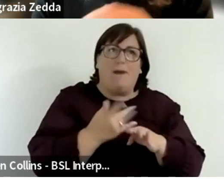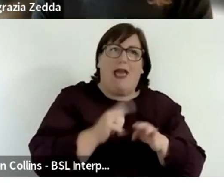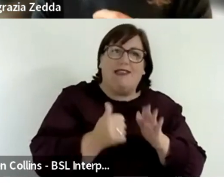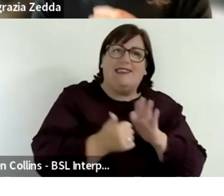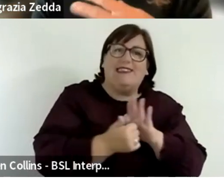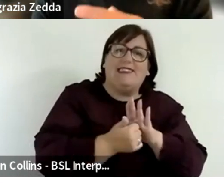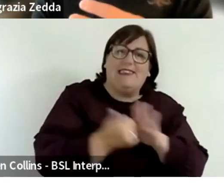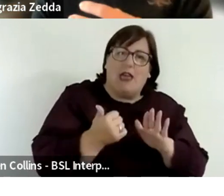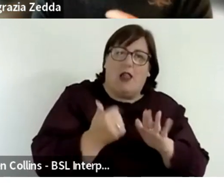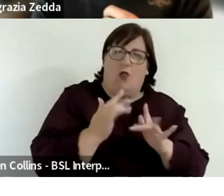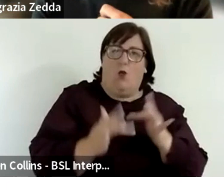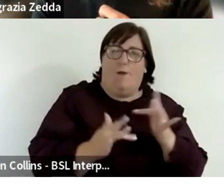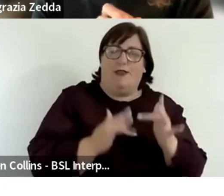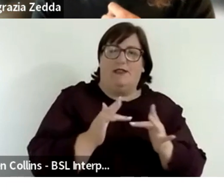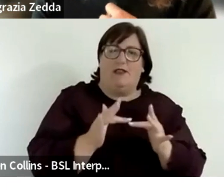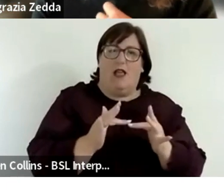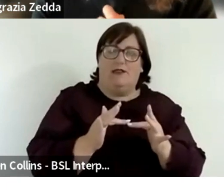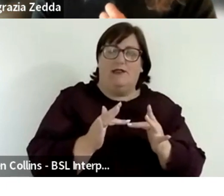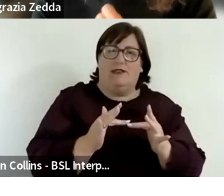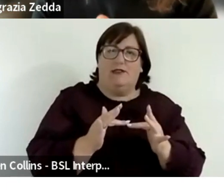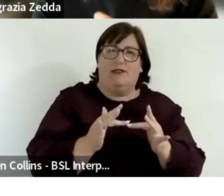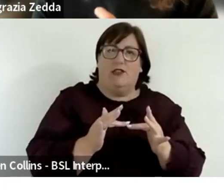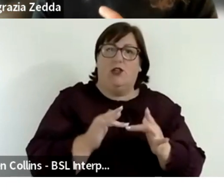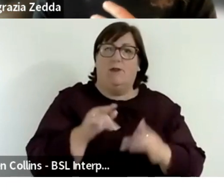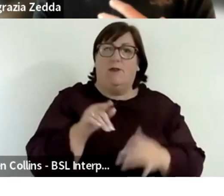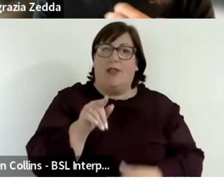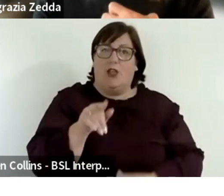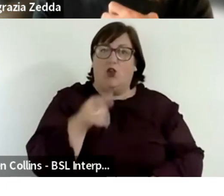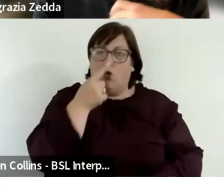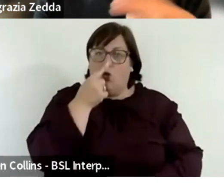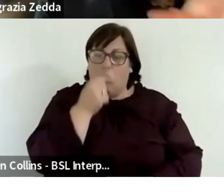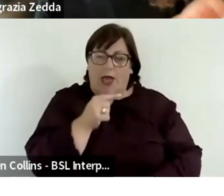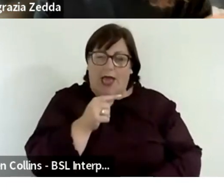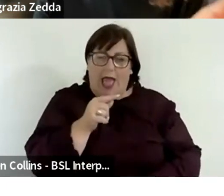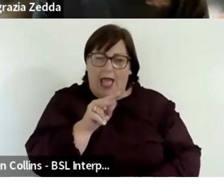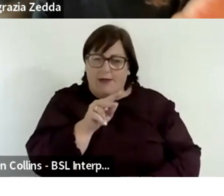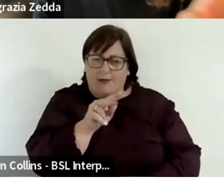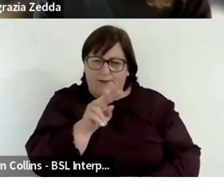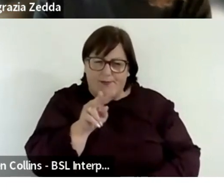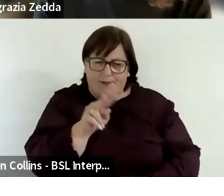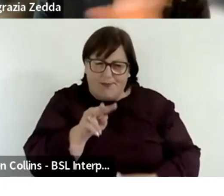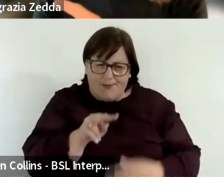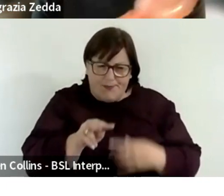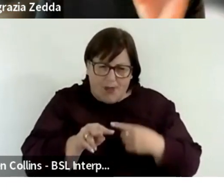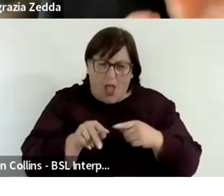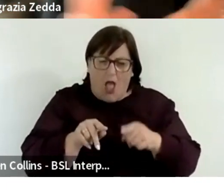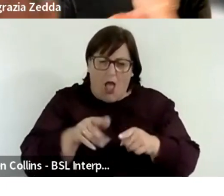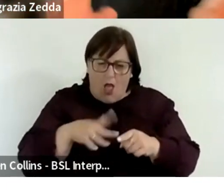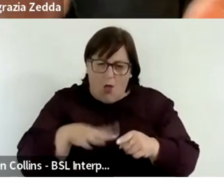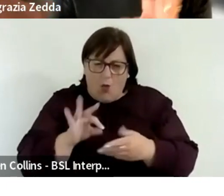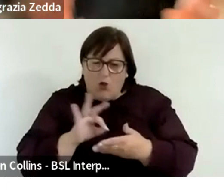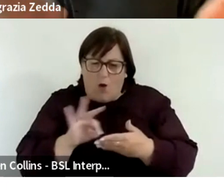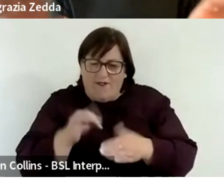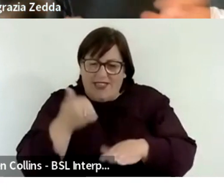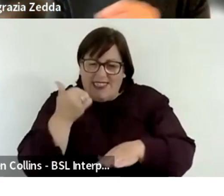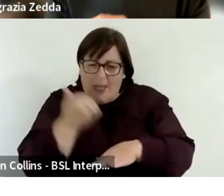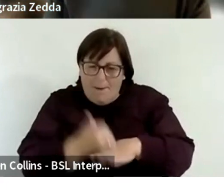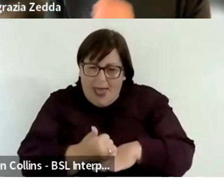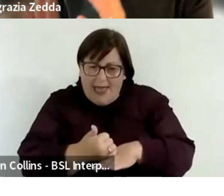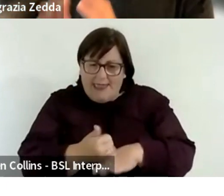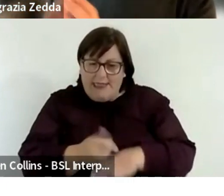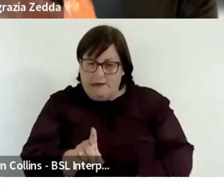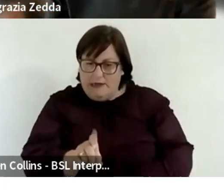you can choose if you are more interested in office-based jobs, a hybrid of them or